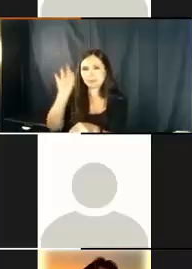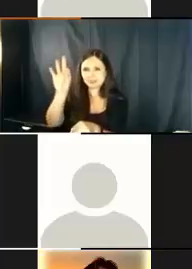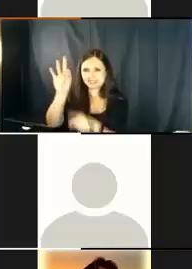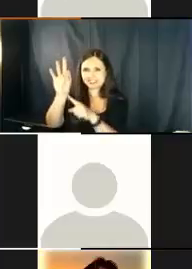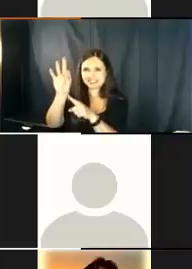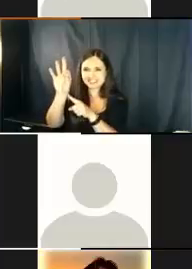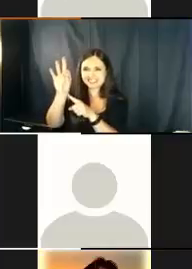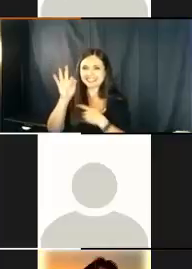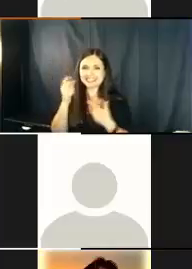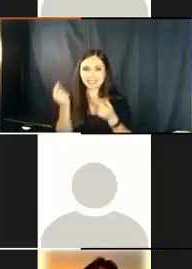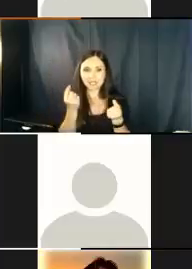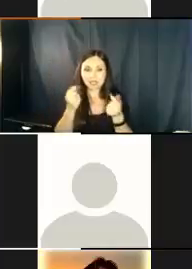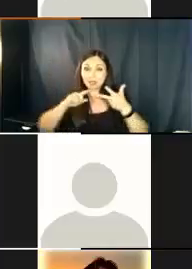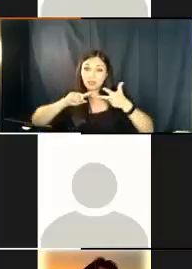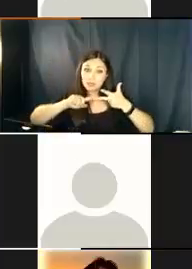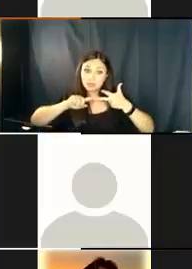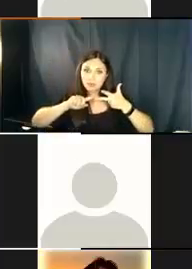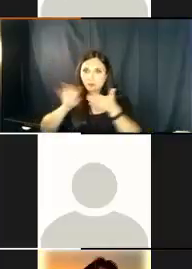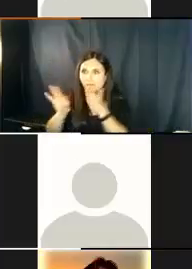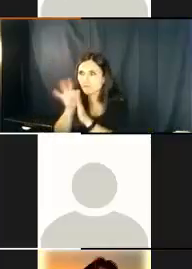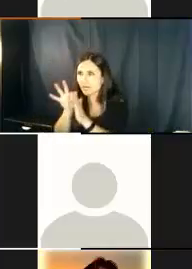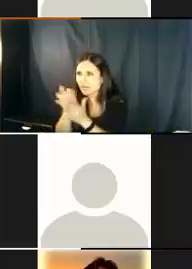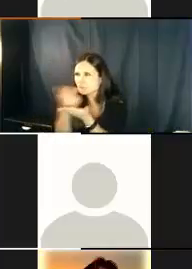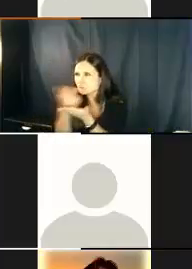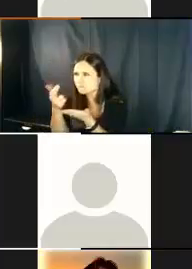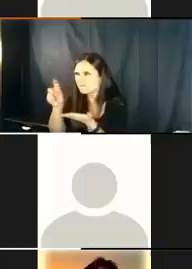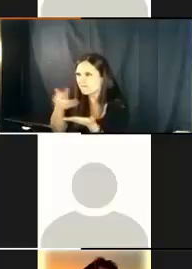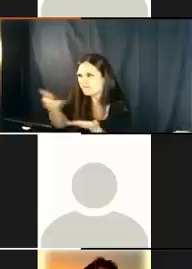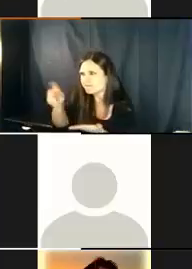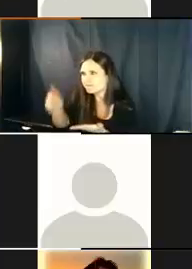going to find the resources we need in the moment. We're going to learn it until we can do it well.